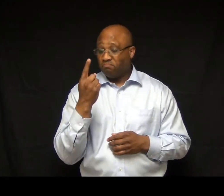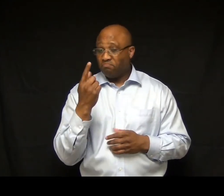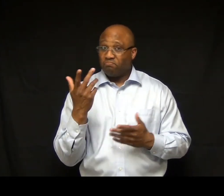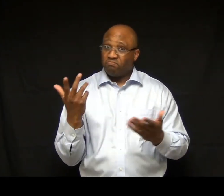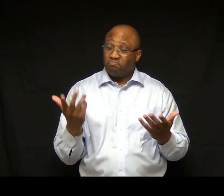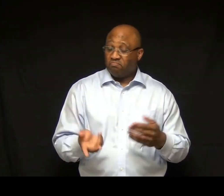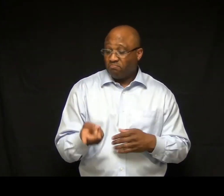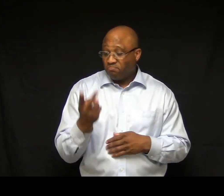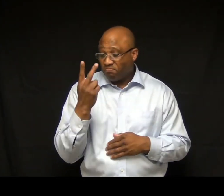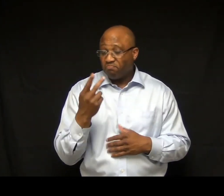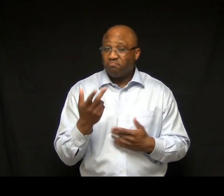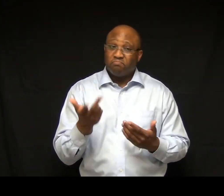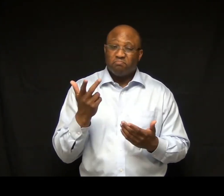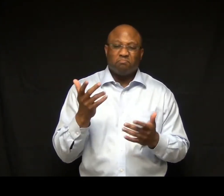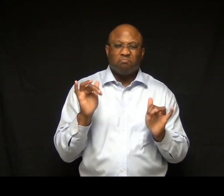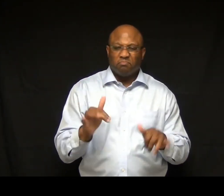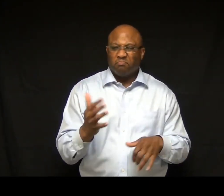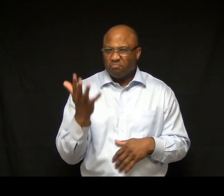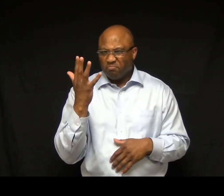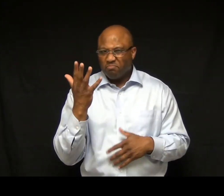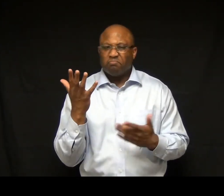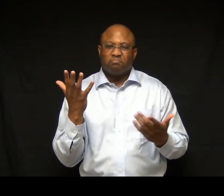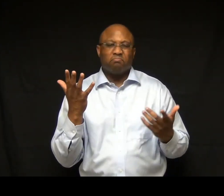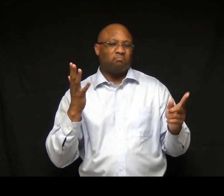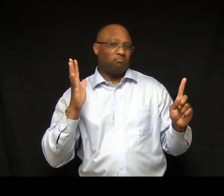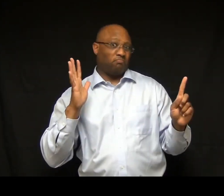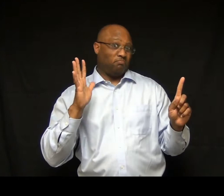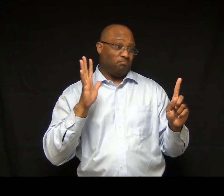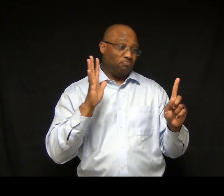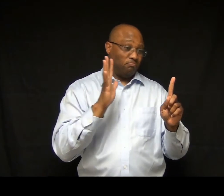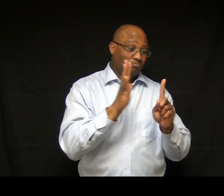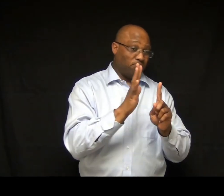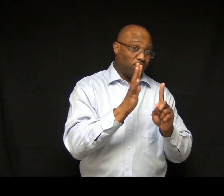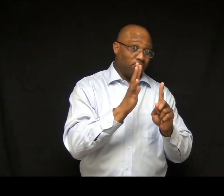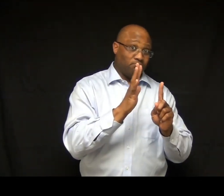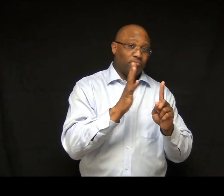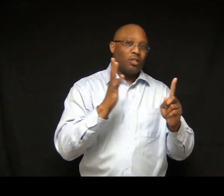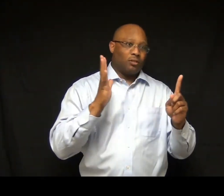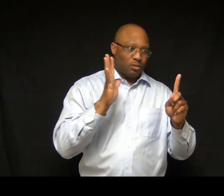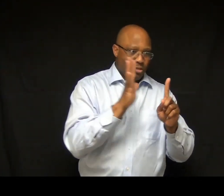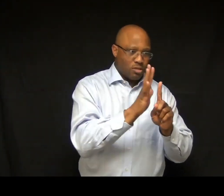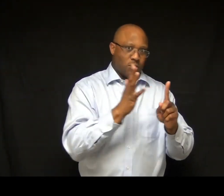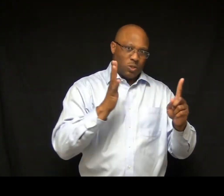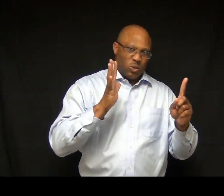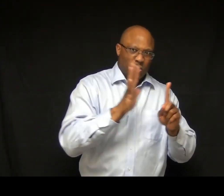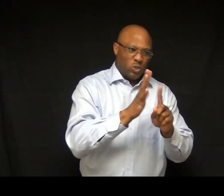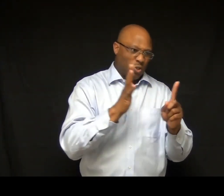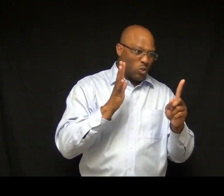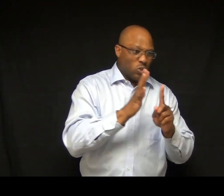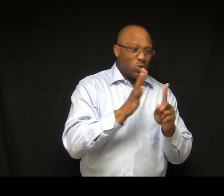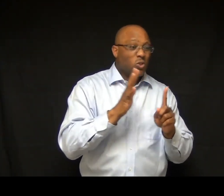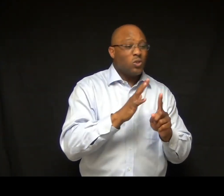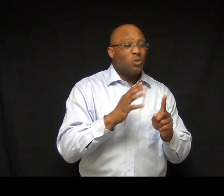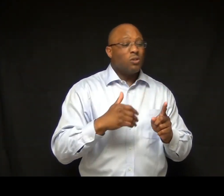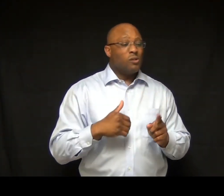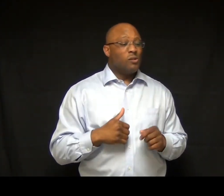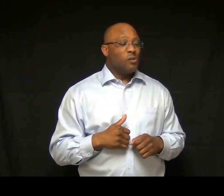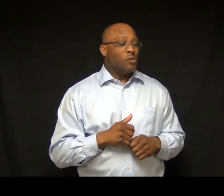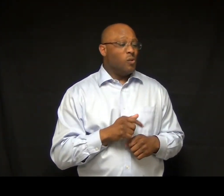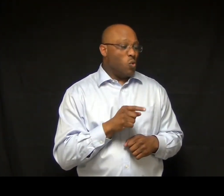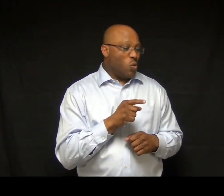by one or more students [aggressors]